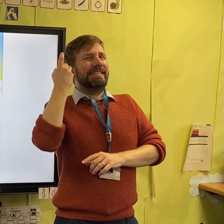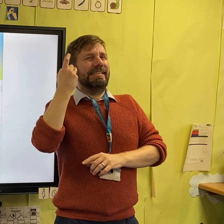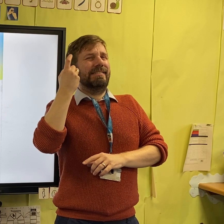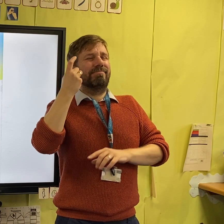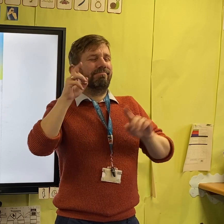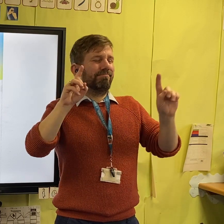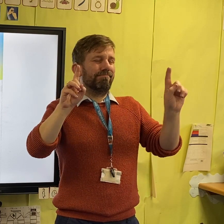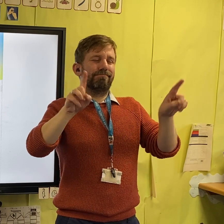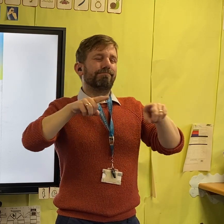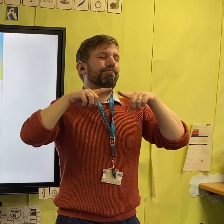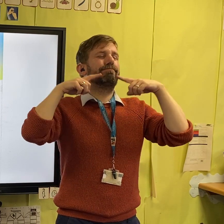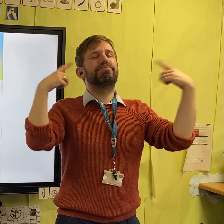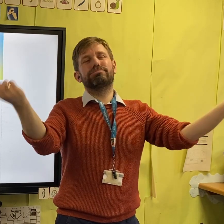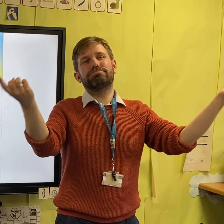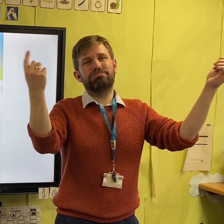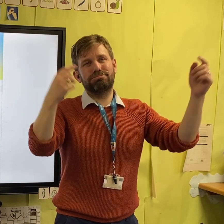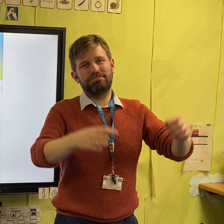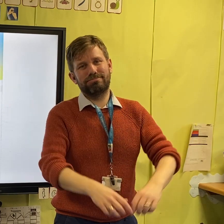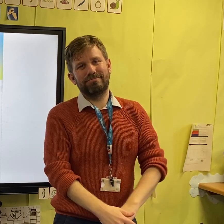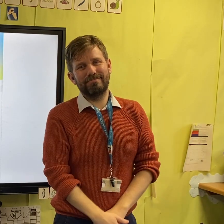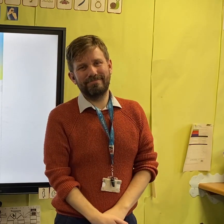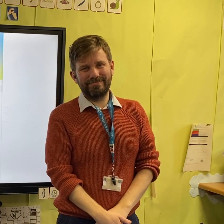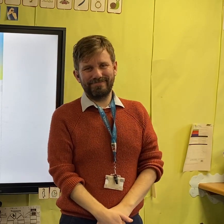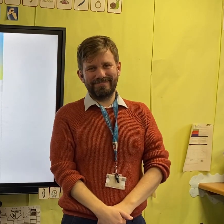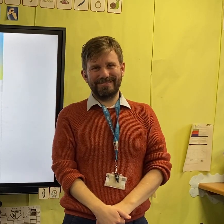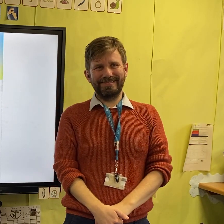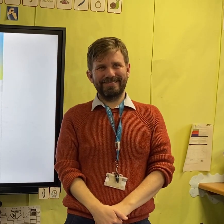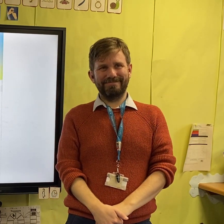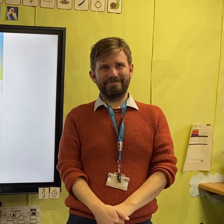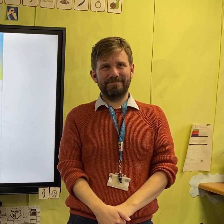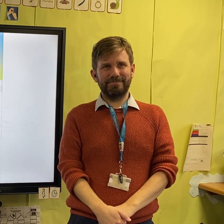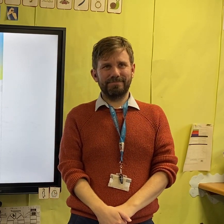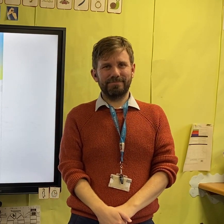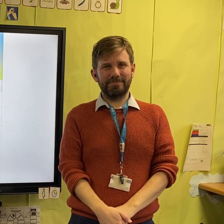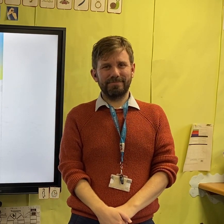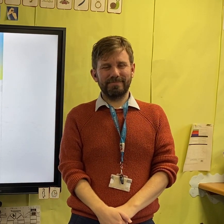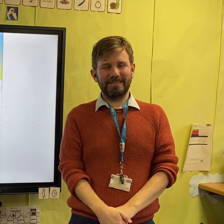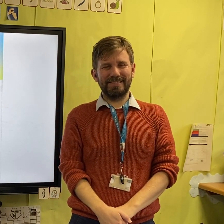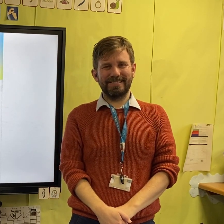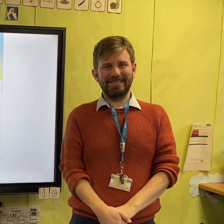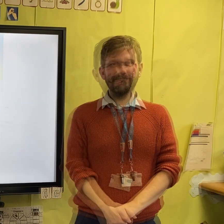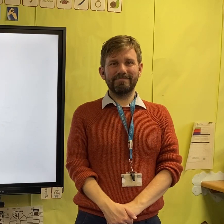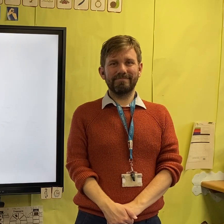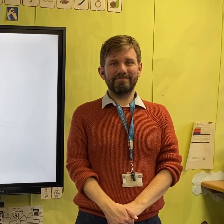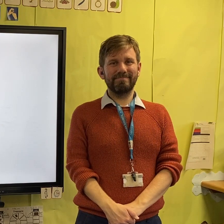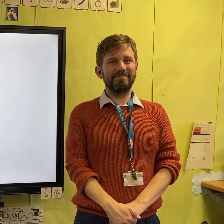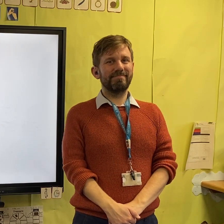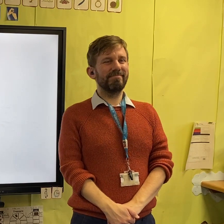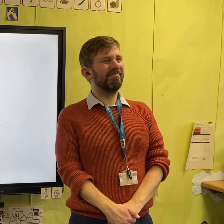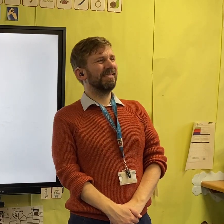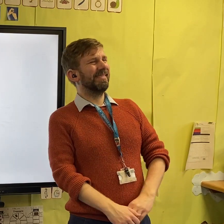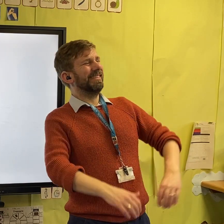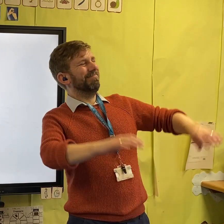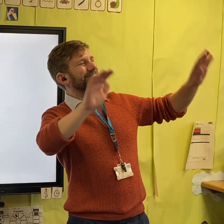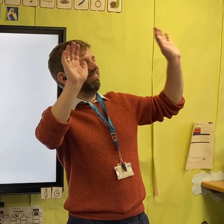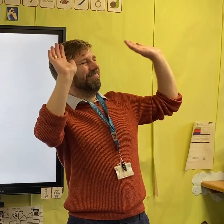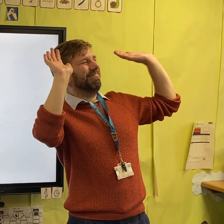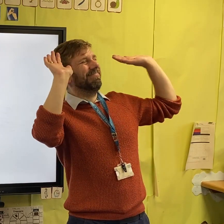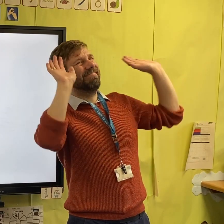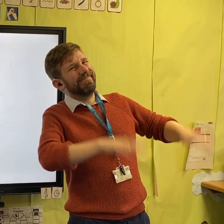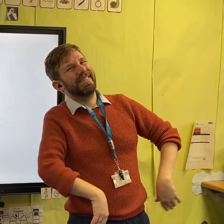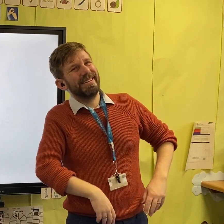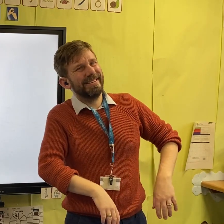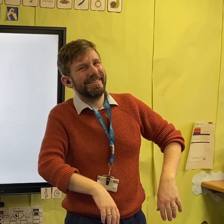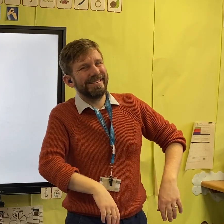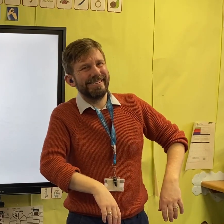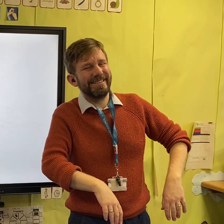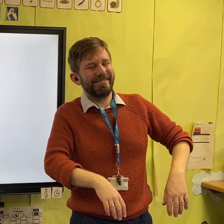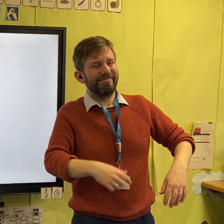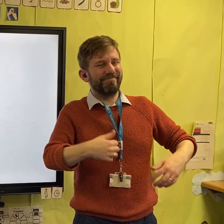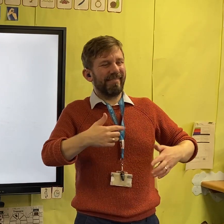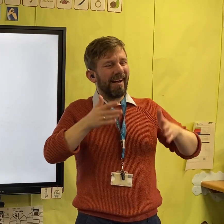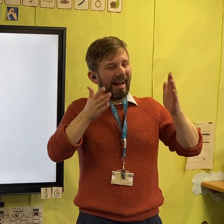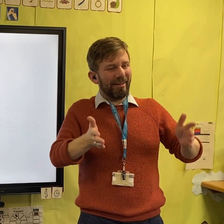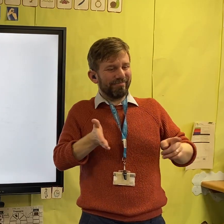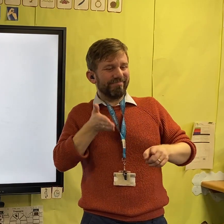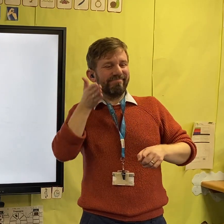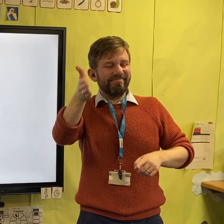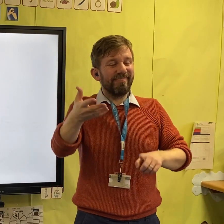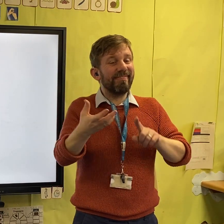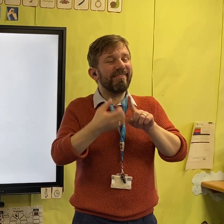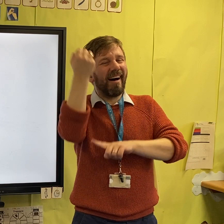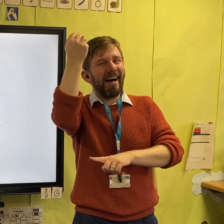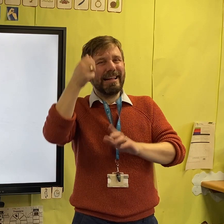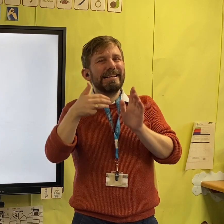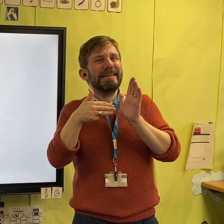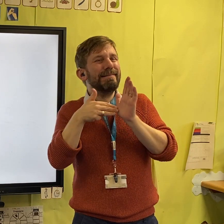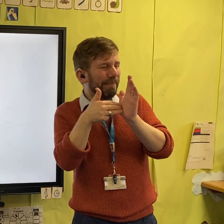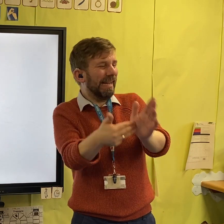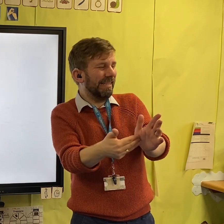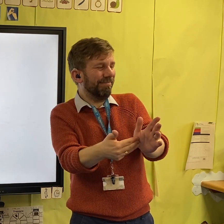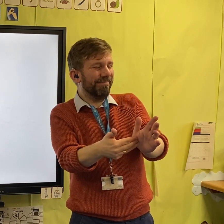imagine much more than 10 but it was impossible! It's no good he said at last I'll have to go and